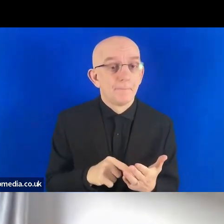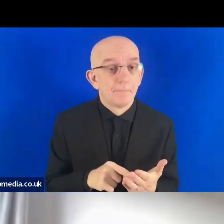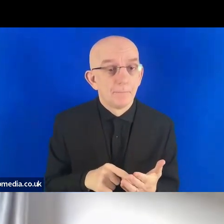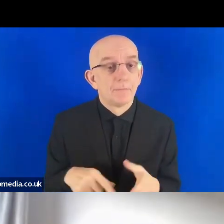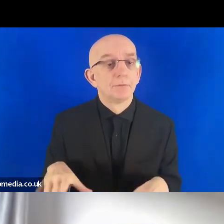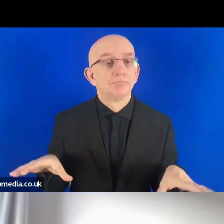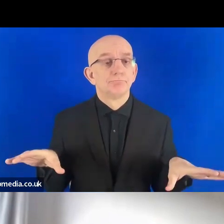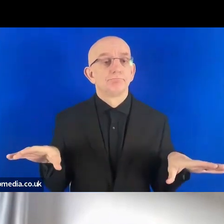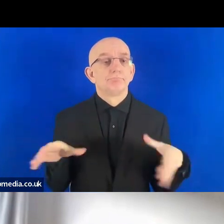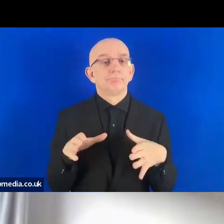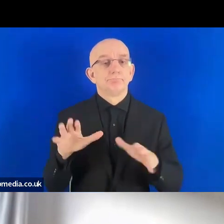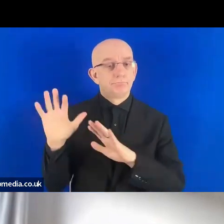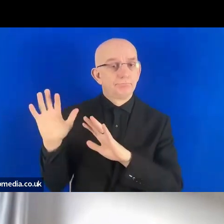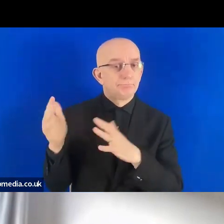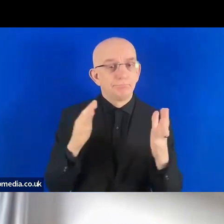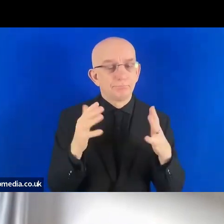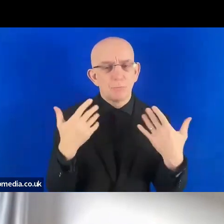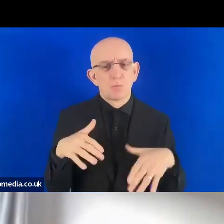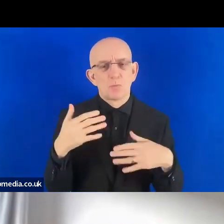So if you don't see your, question,